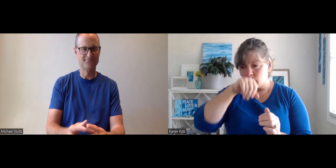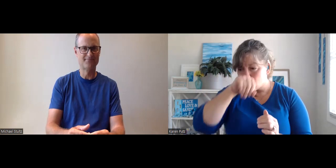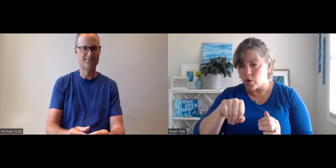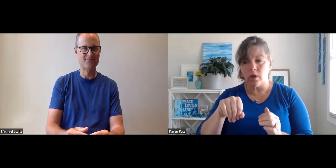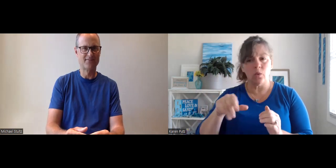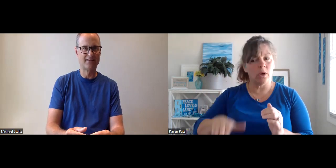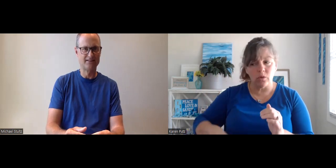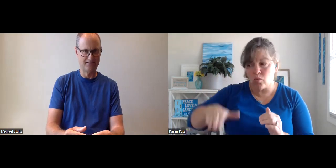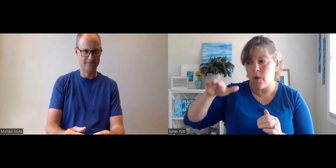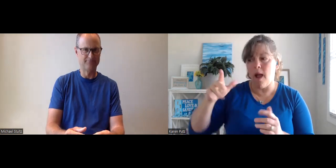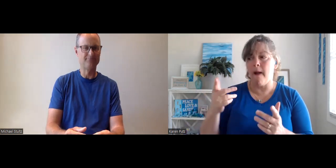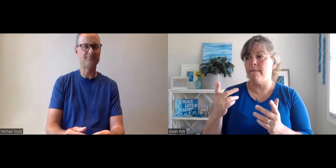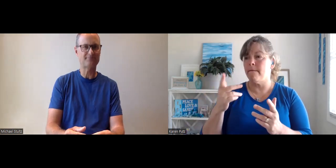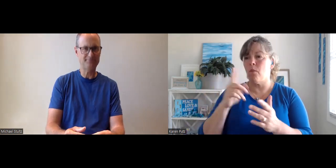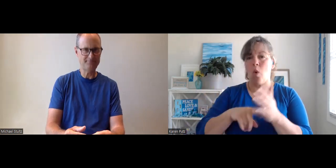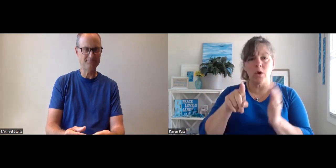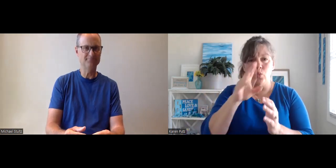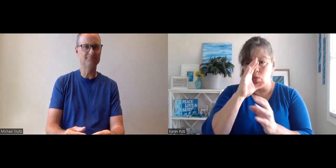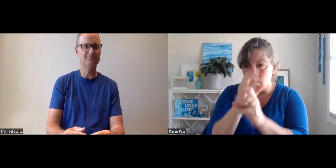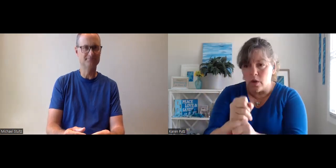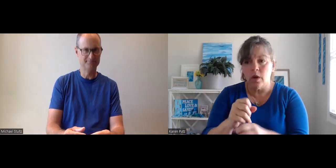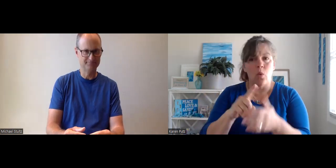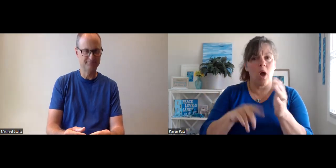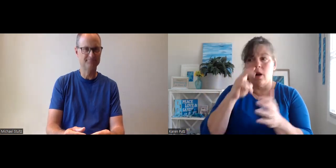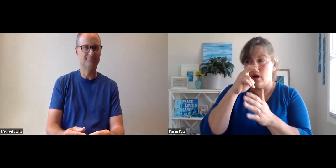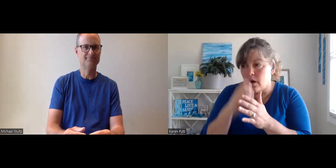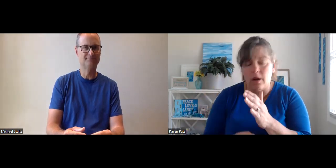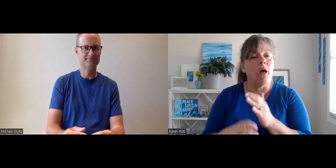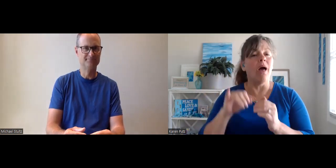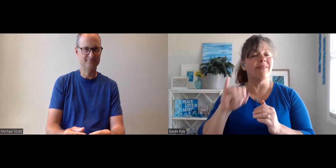growing up what you were like thrilled about those,